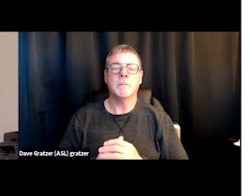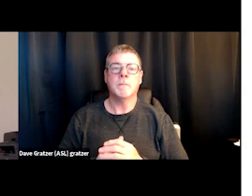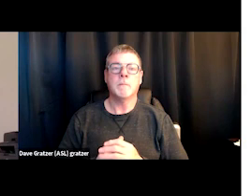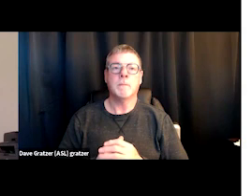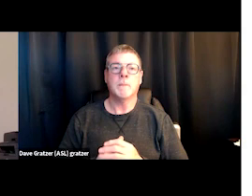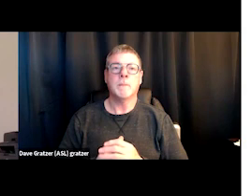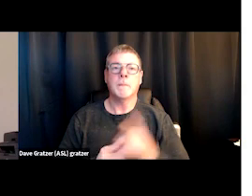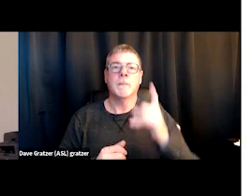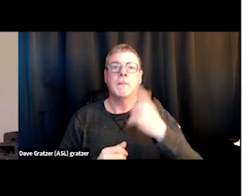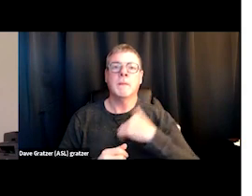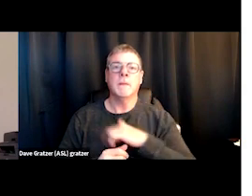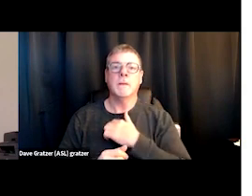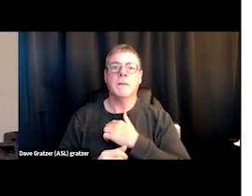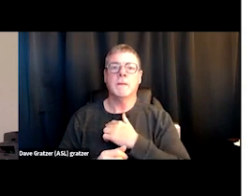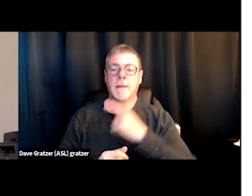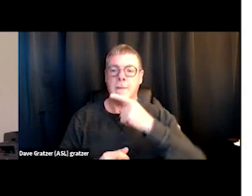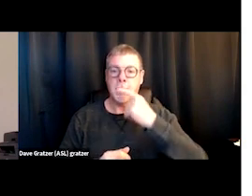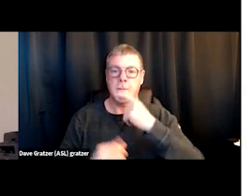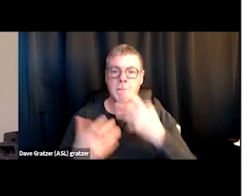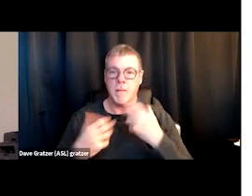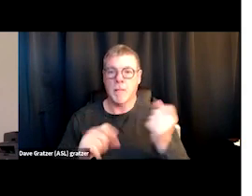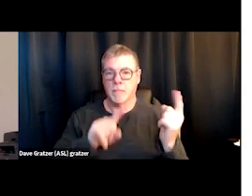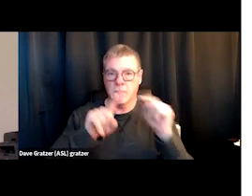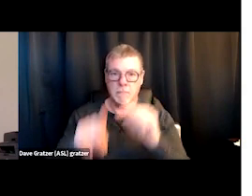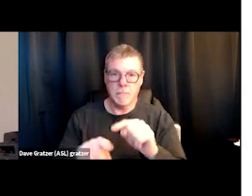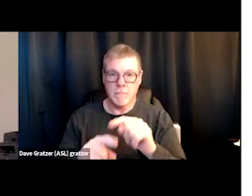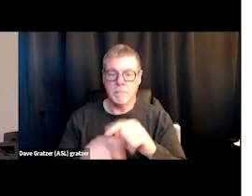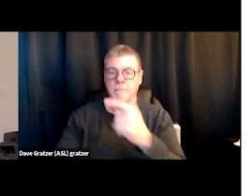We had public health coming in and doing vaccinations,